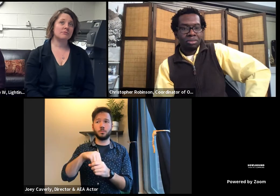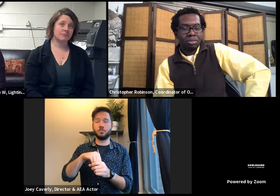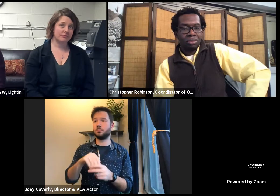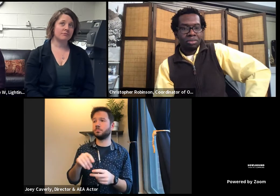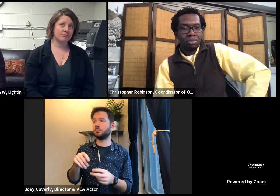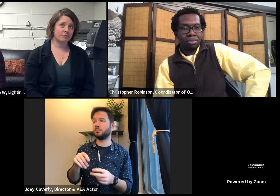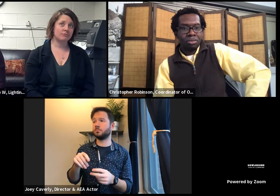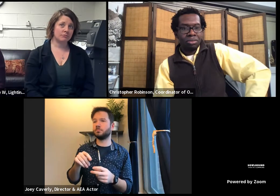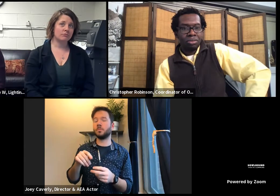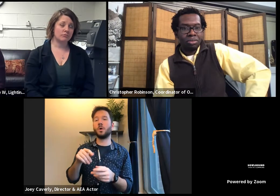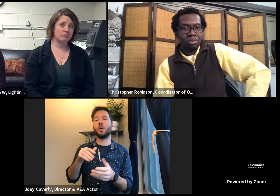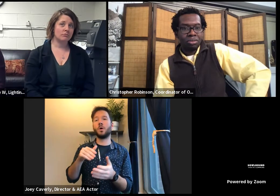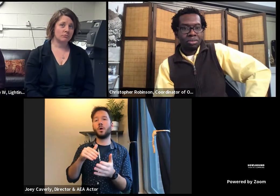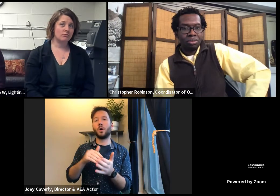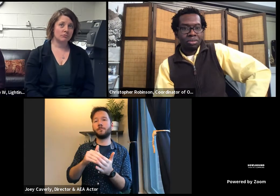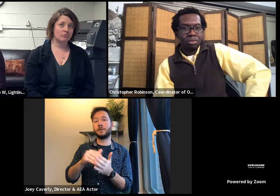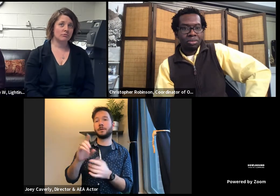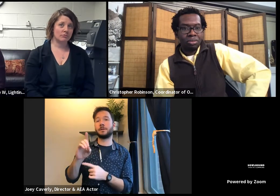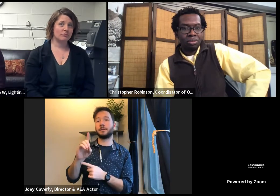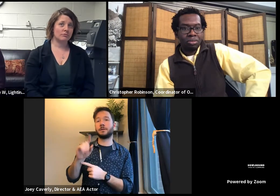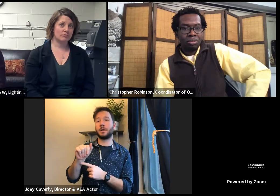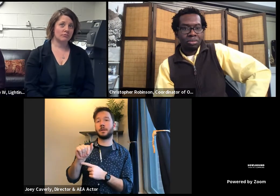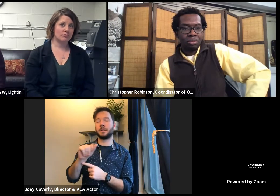about diversity and inclusion.